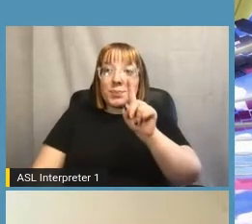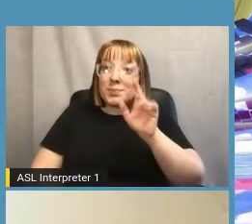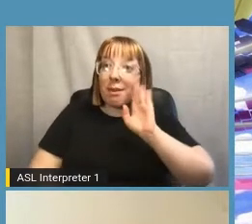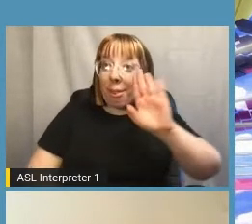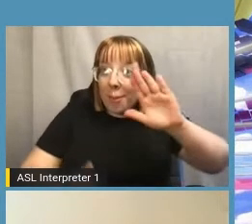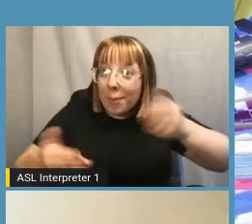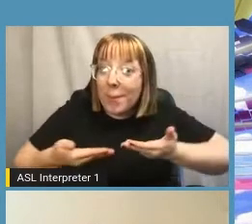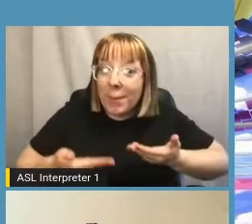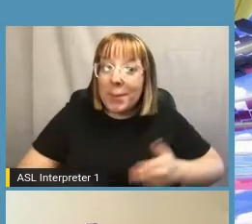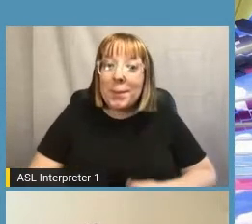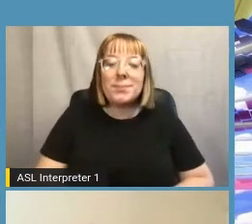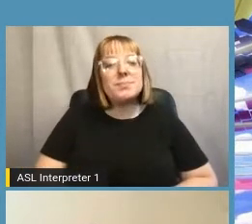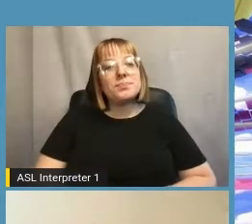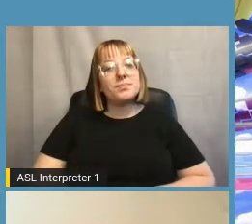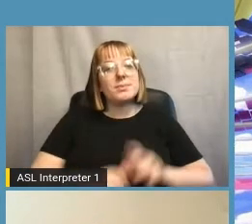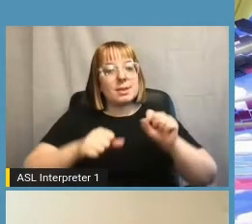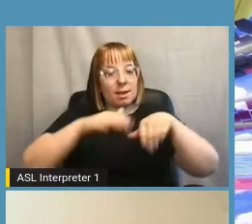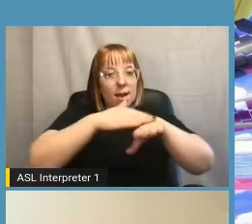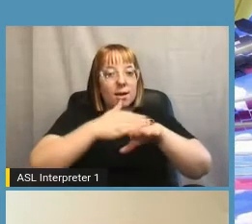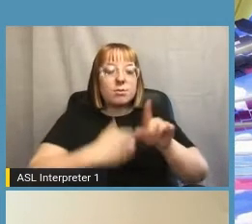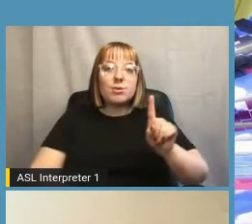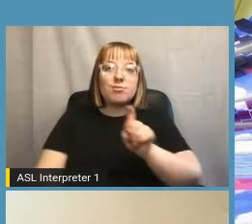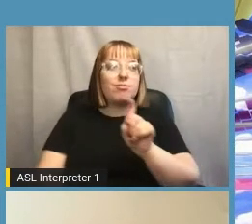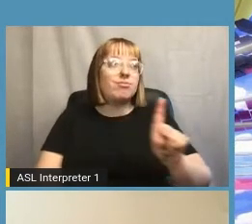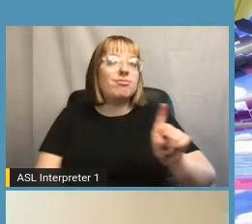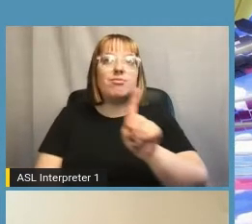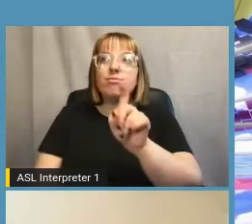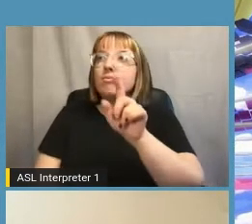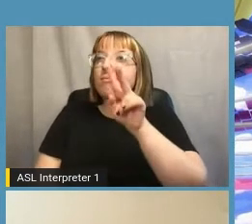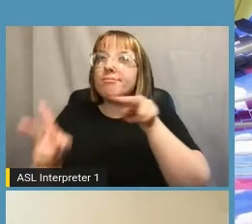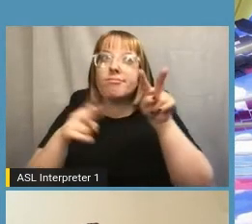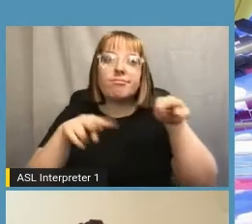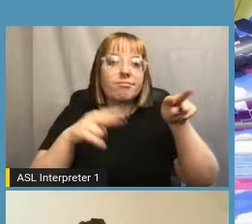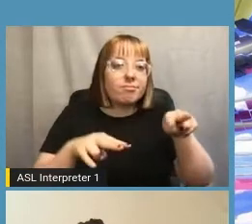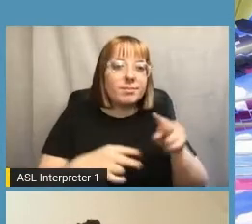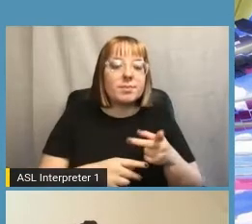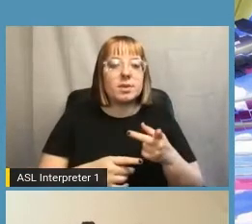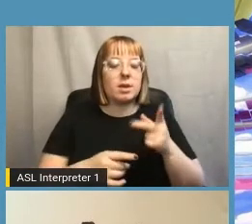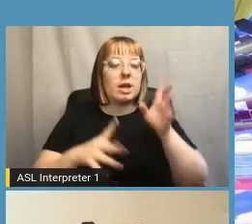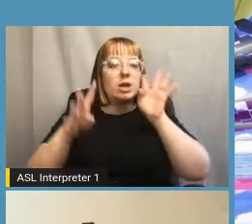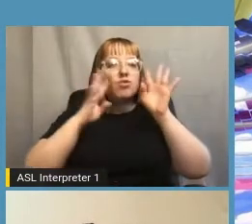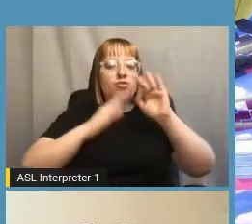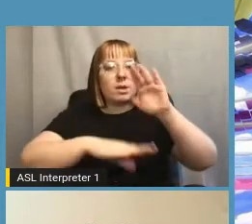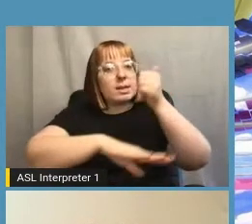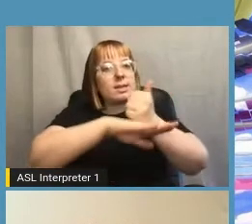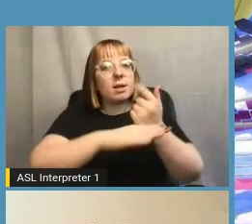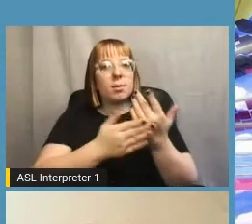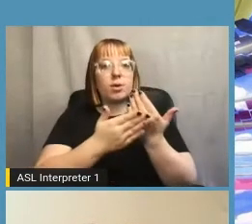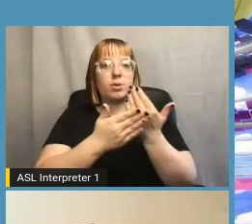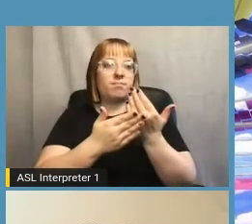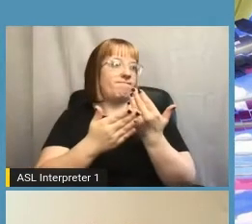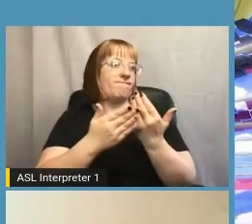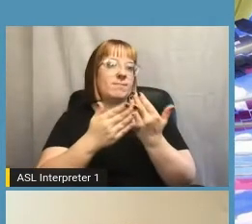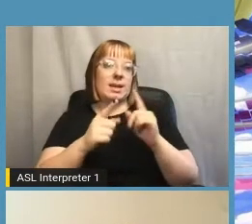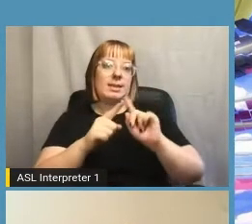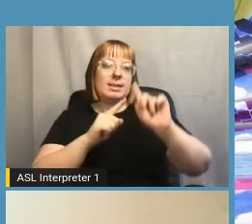so this is again creating kind of a different type of virtual 3d experience as you are in the